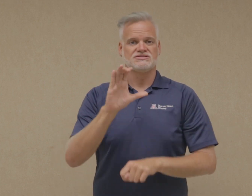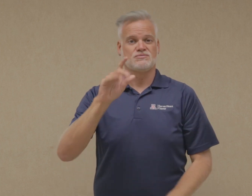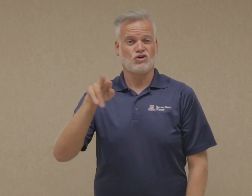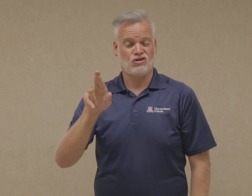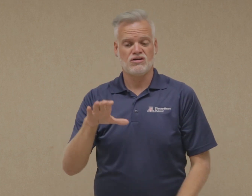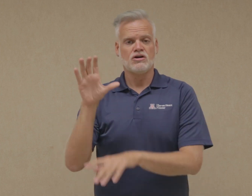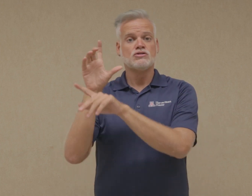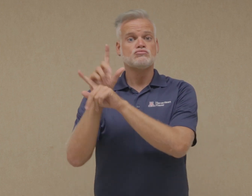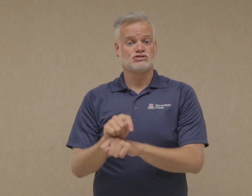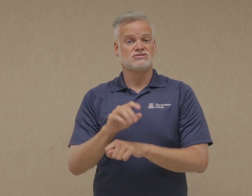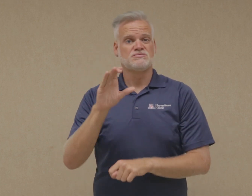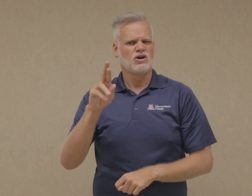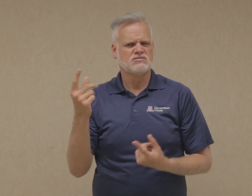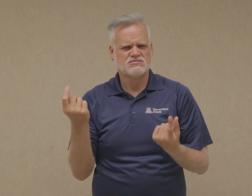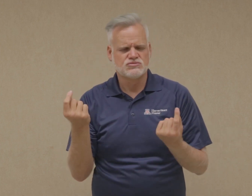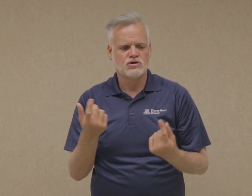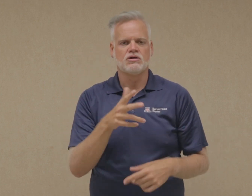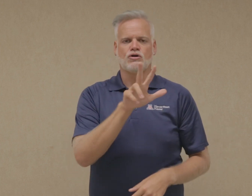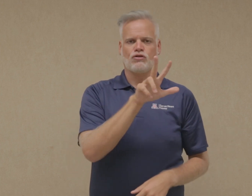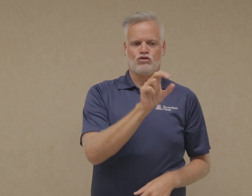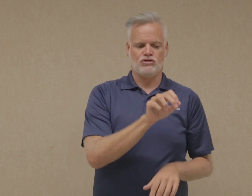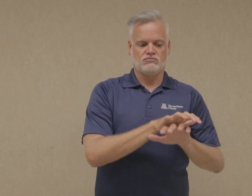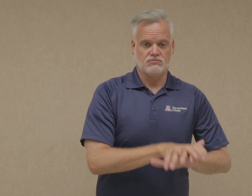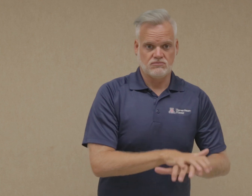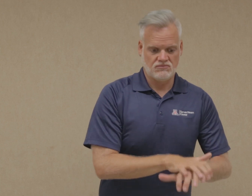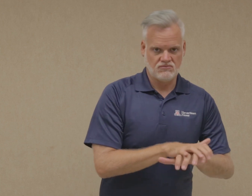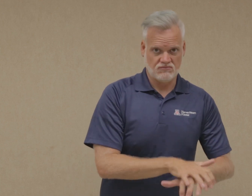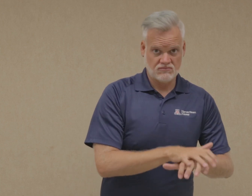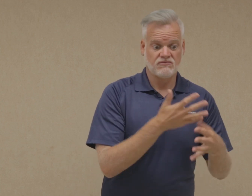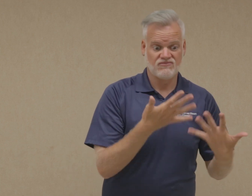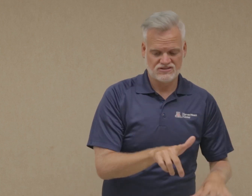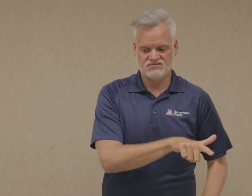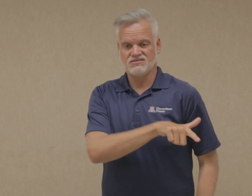cases use traditional CPR which is 30 chest compressions to 2 breaths. If you